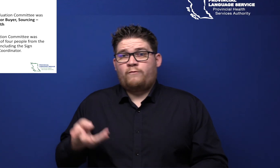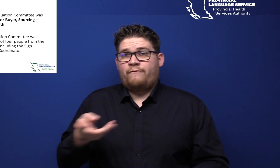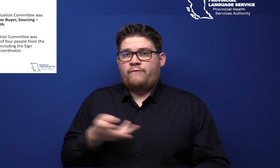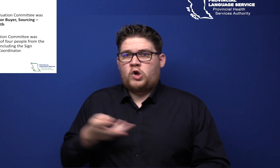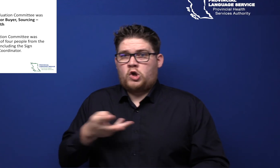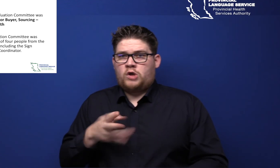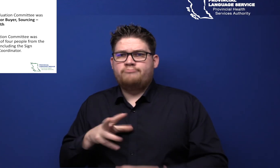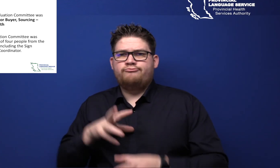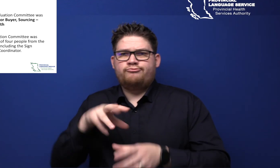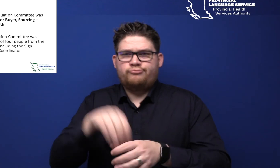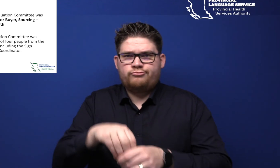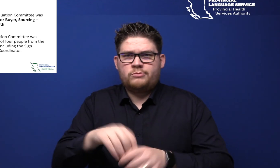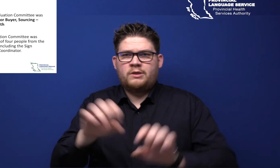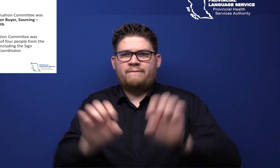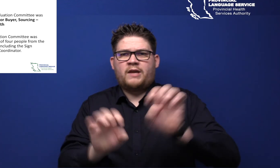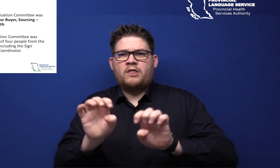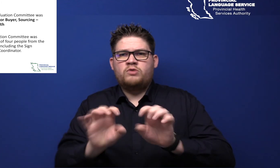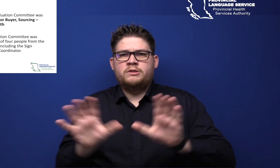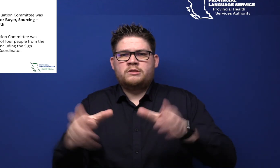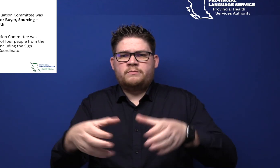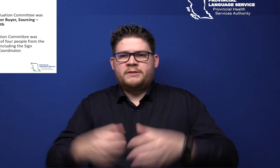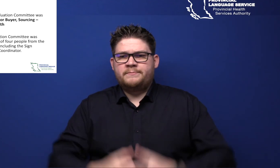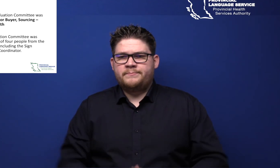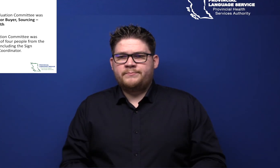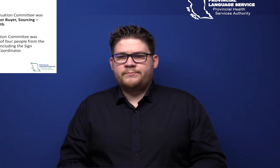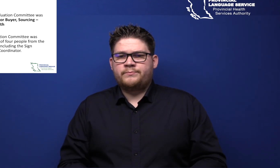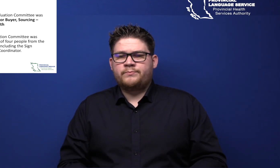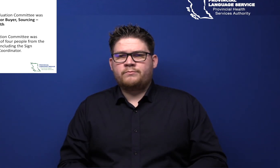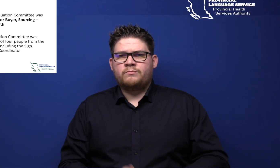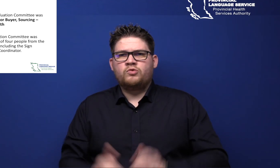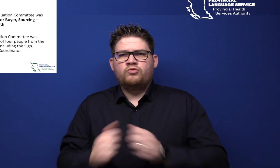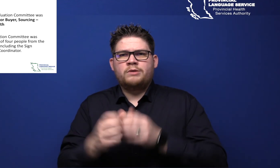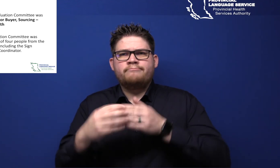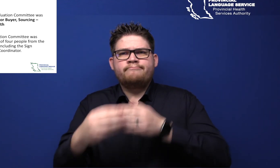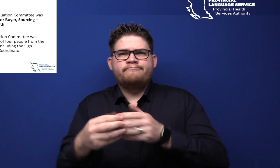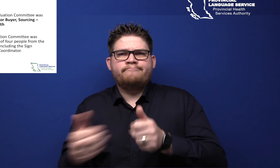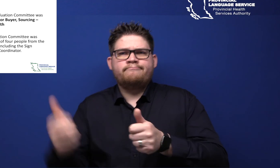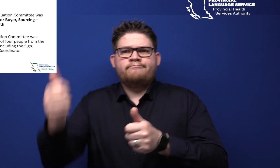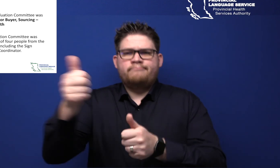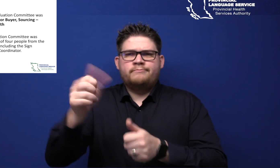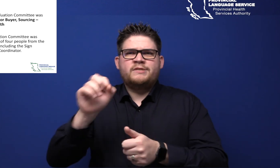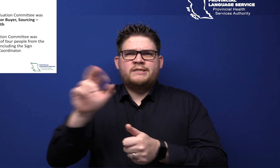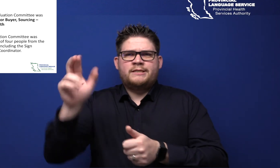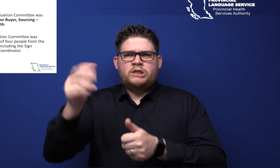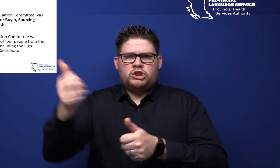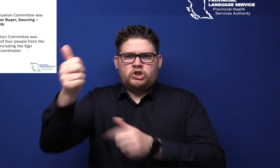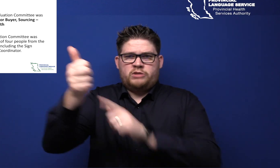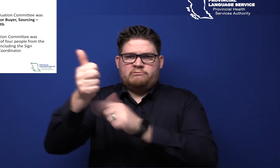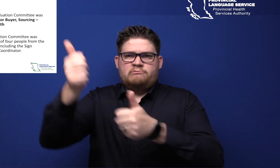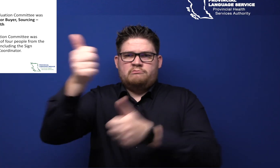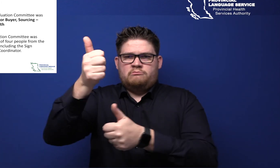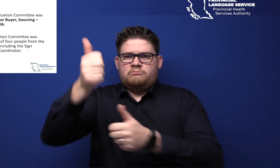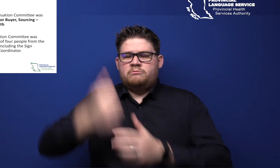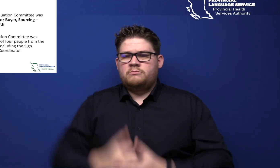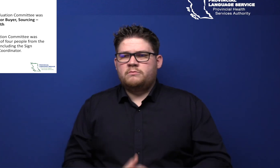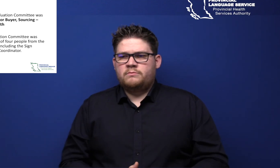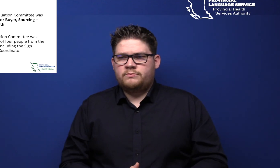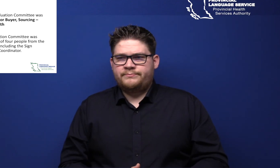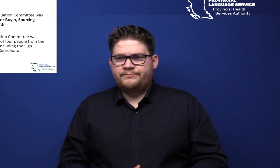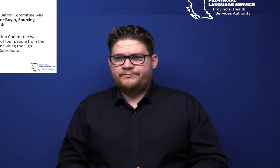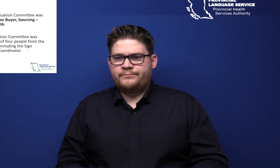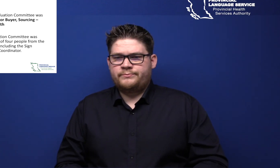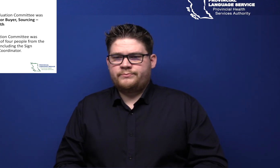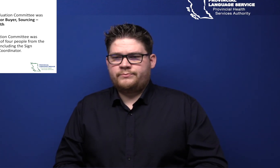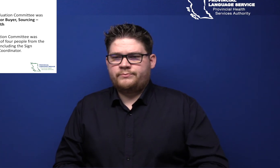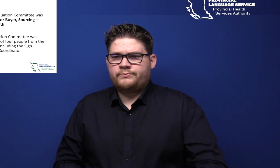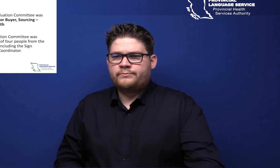THE FOUR OF US WERE INVOLVED ON THE EVALUATION COMMITTEE, ALONG WITH THE SENIOR BUYER